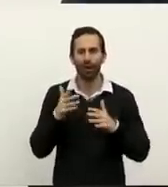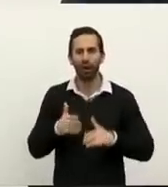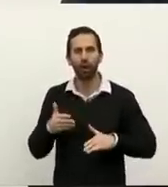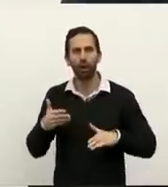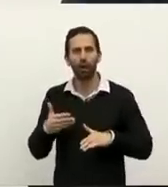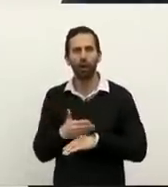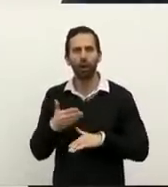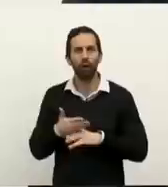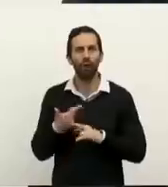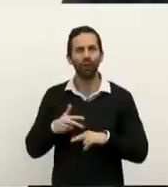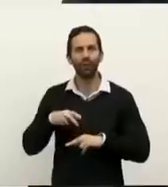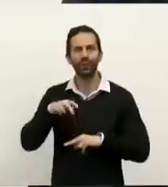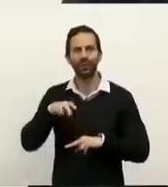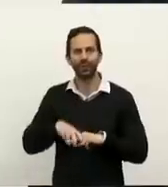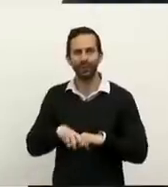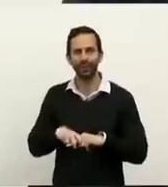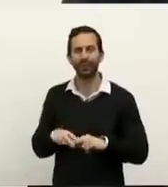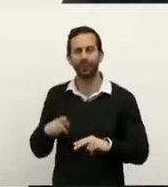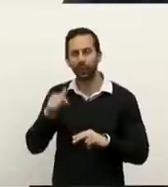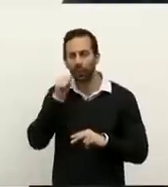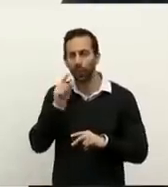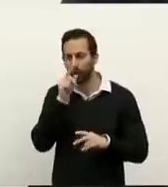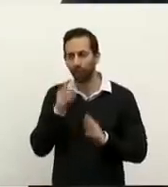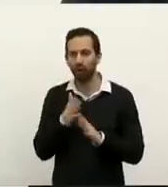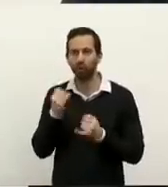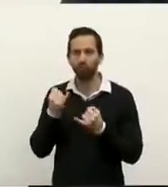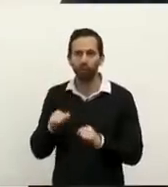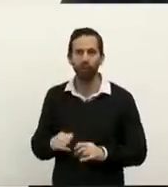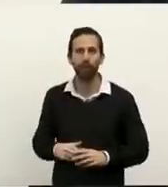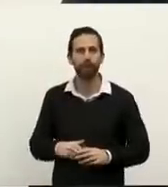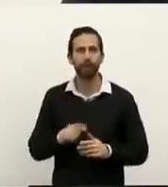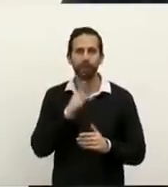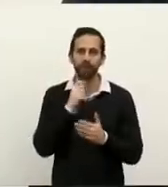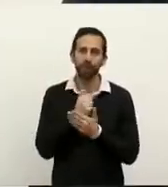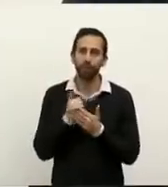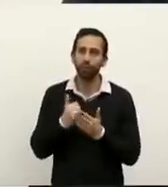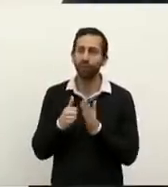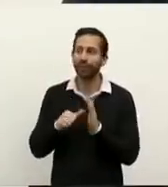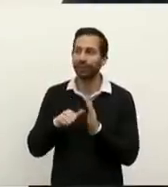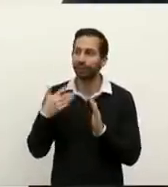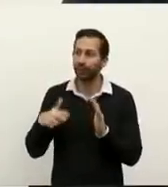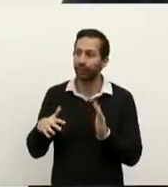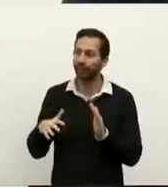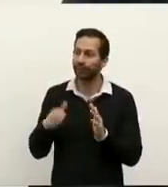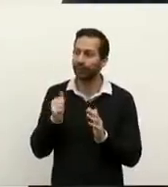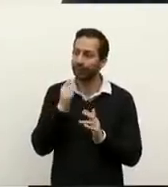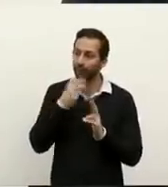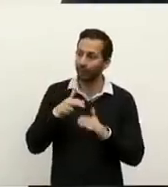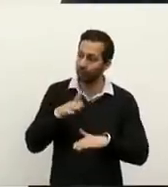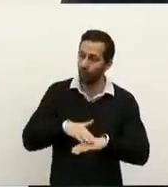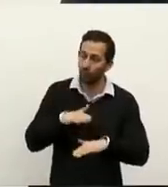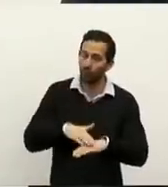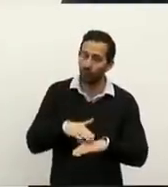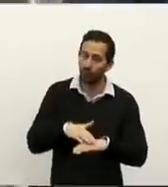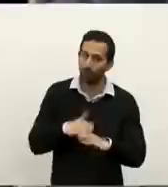He's done quite a lot of seating who knows what can go wrong. It's usually expensive, and it also takes quite a bit of time doesn't it, Carl?